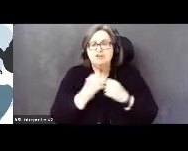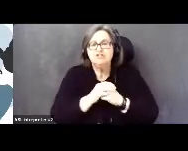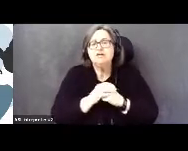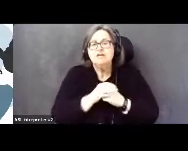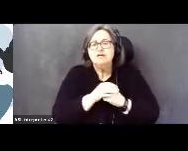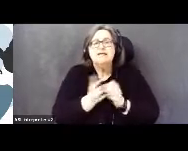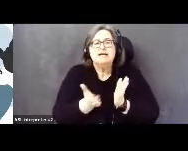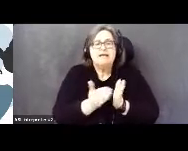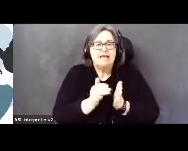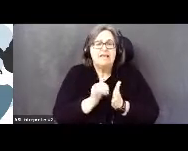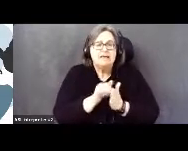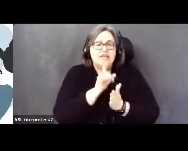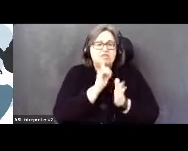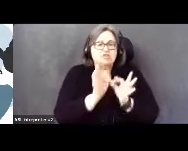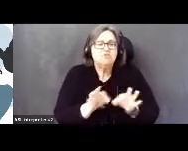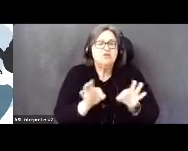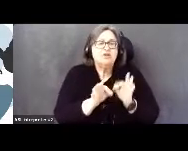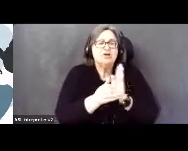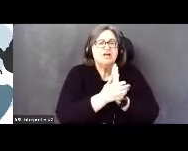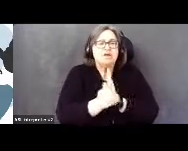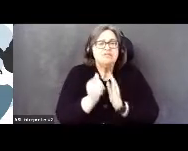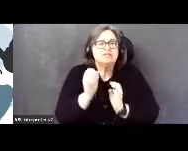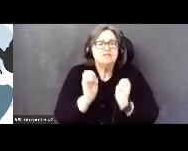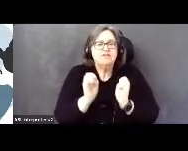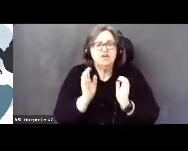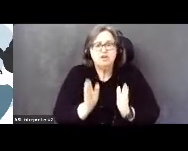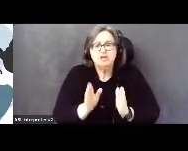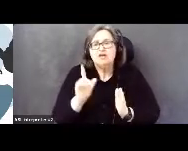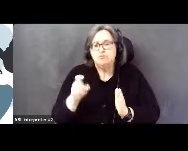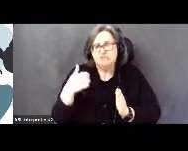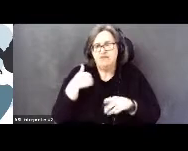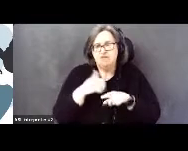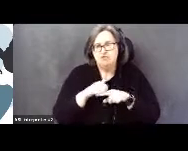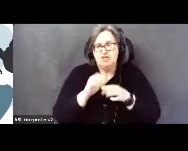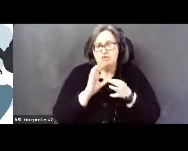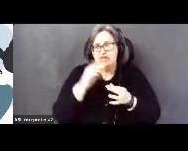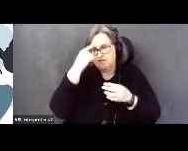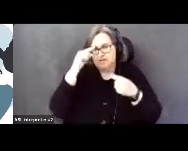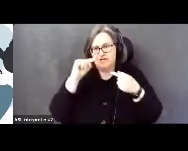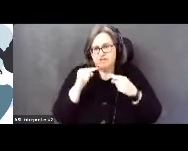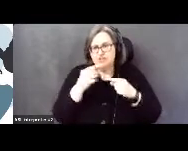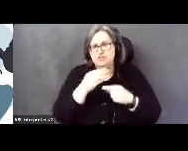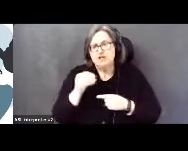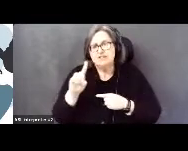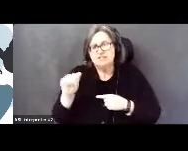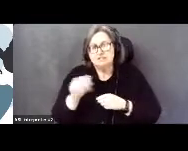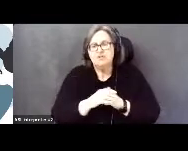is again important that competence evaluators are trained around brain injury and disabilities and I'm also really thinking